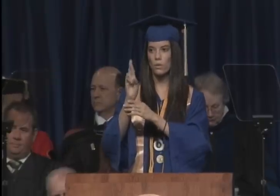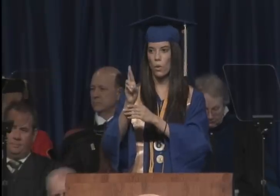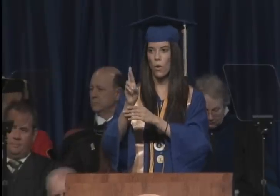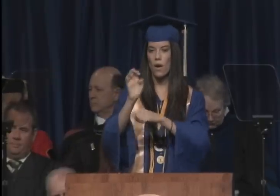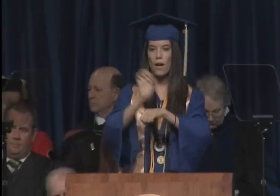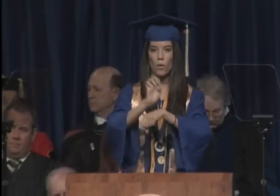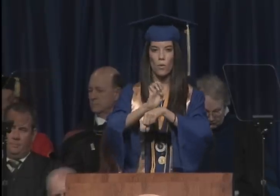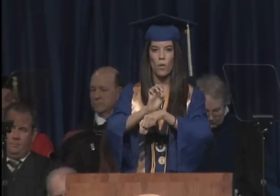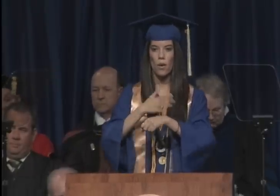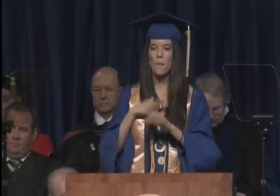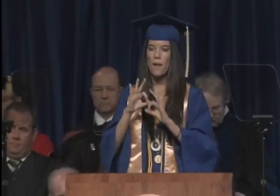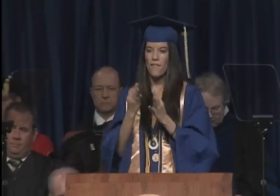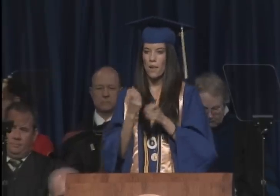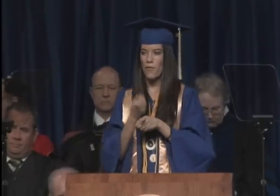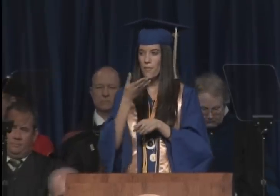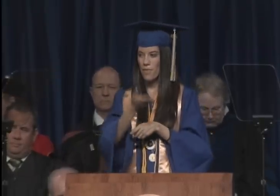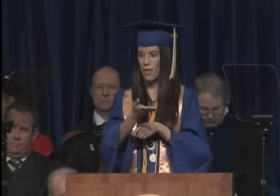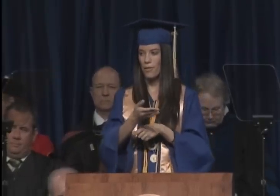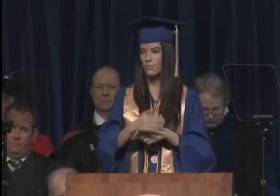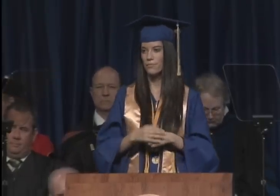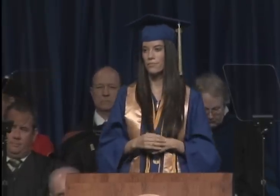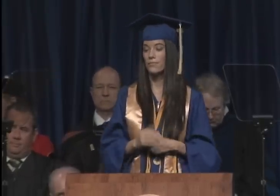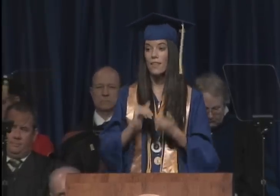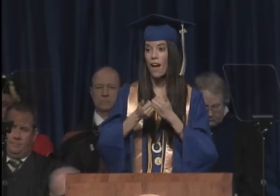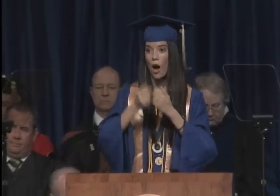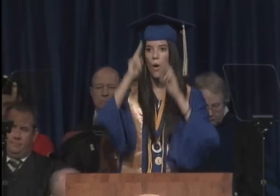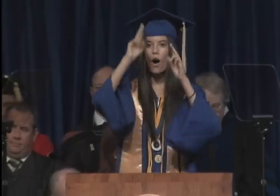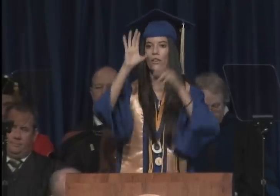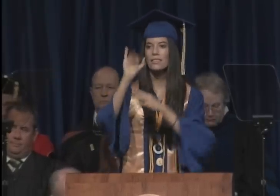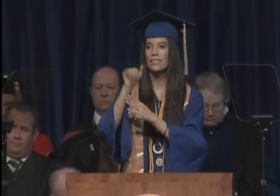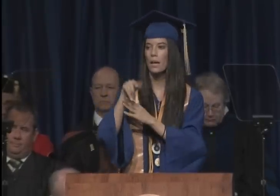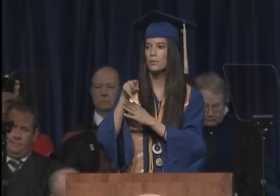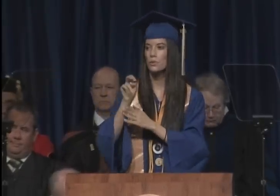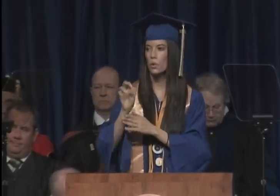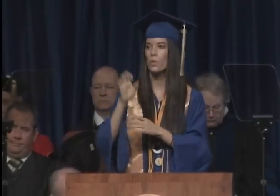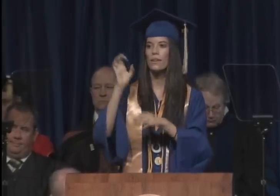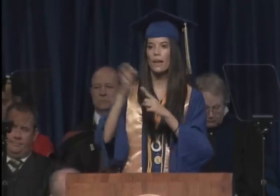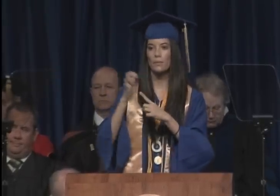to deaf education in Equador. My family is from Equador.